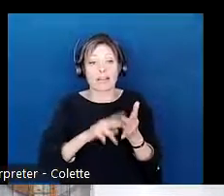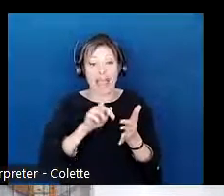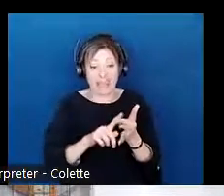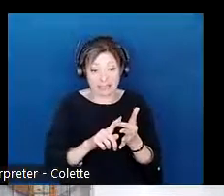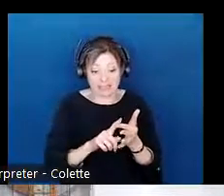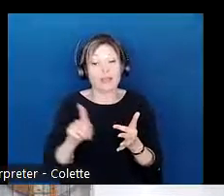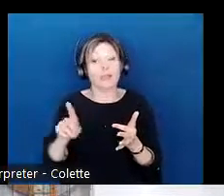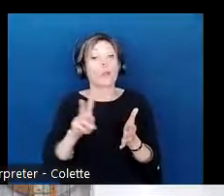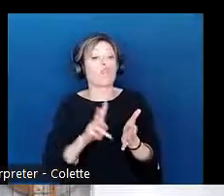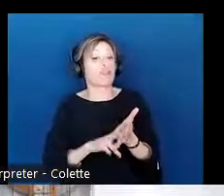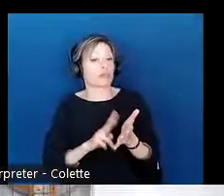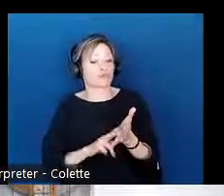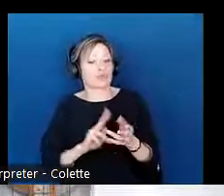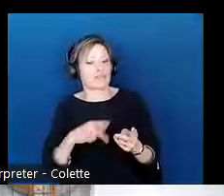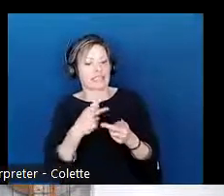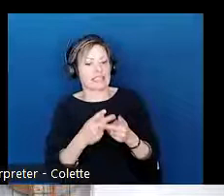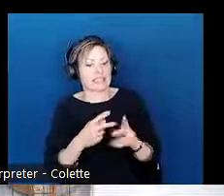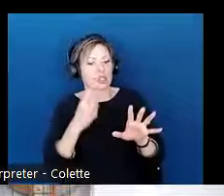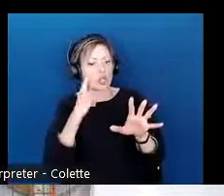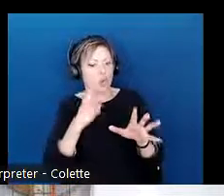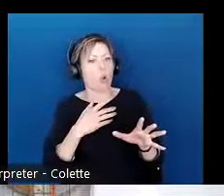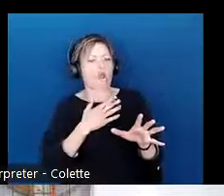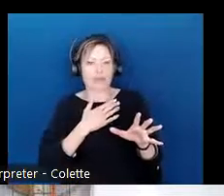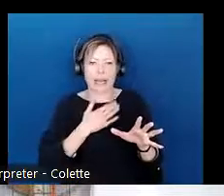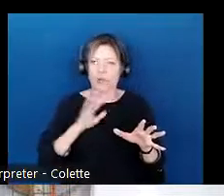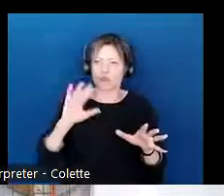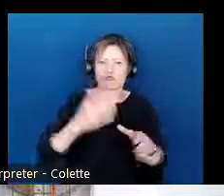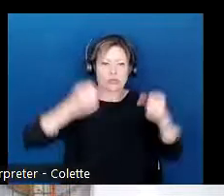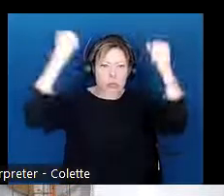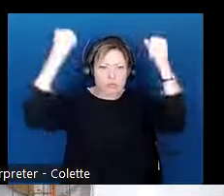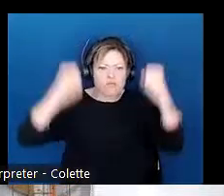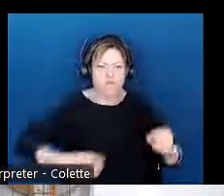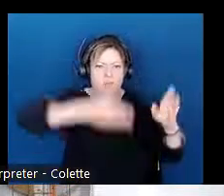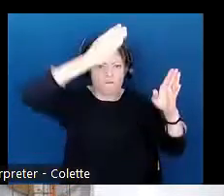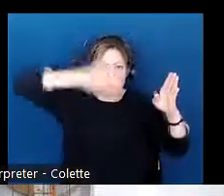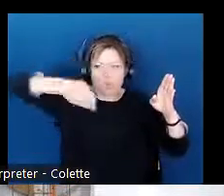of horizontal landscape the strong verticals of the trees I wanted to emphasize that which is also